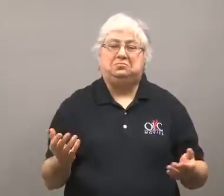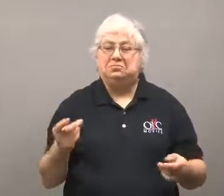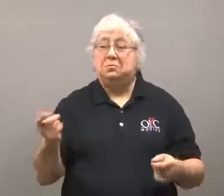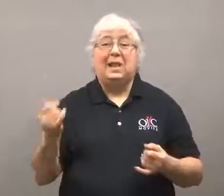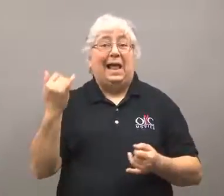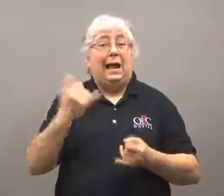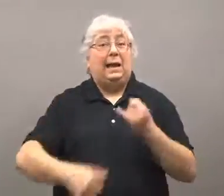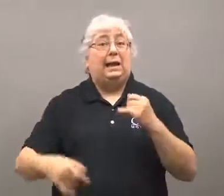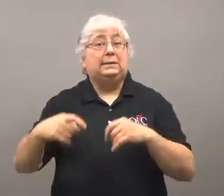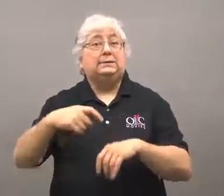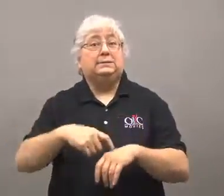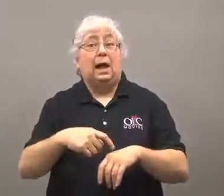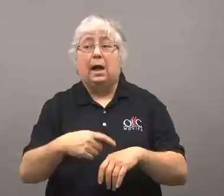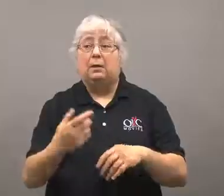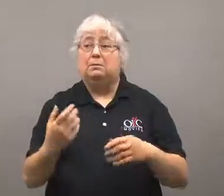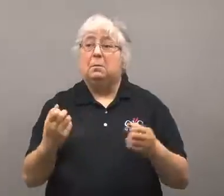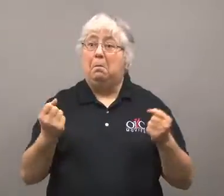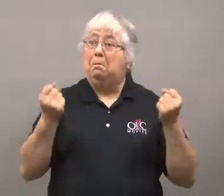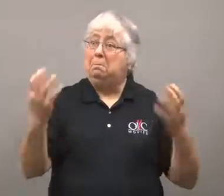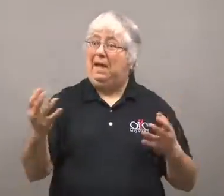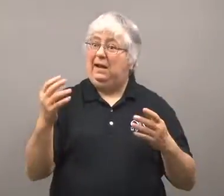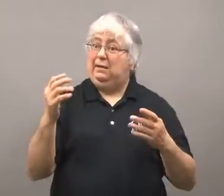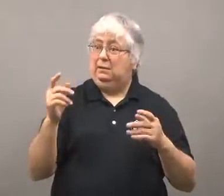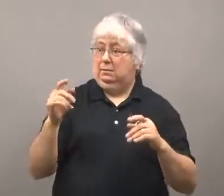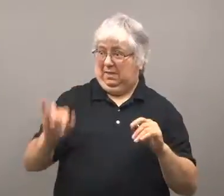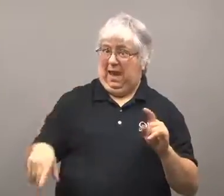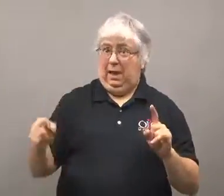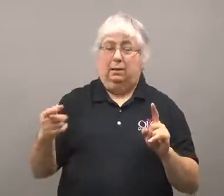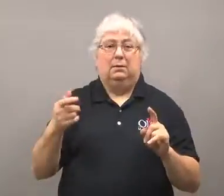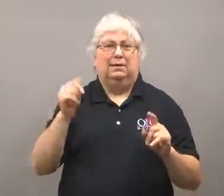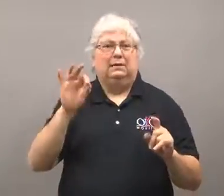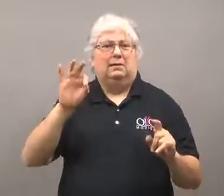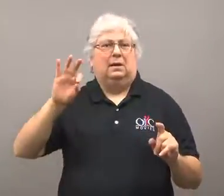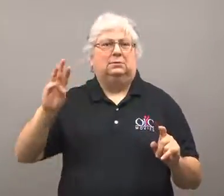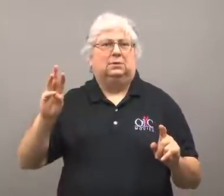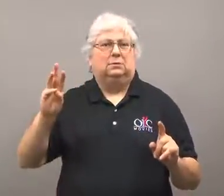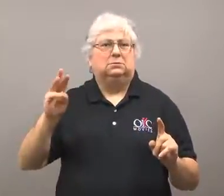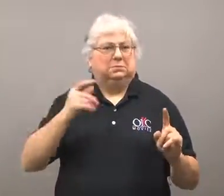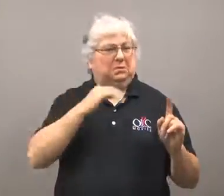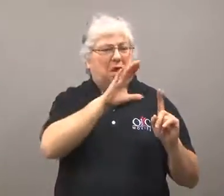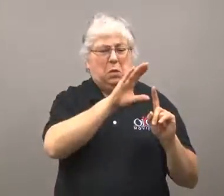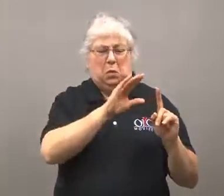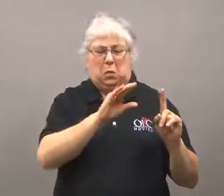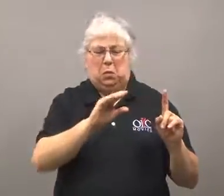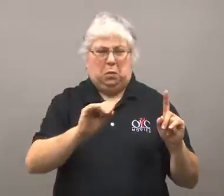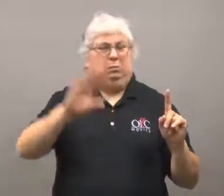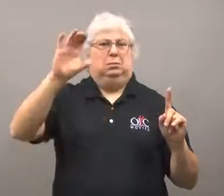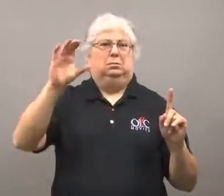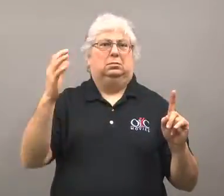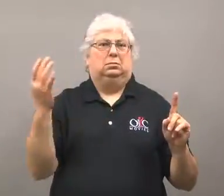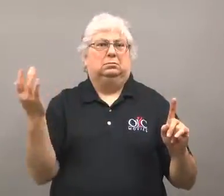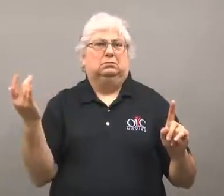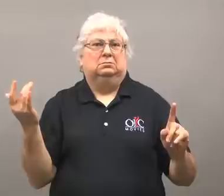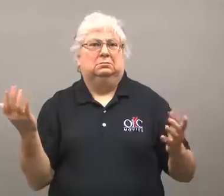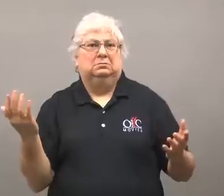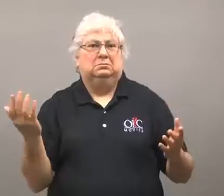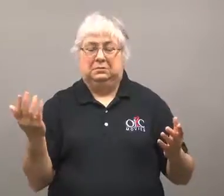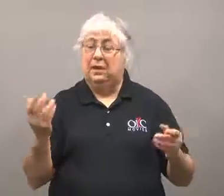There hadn't been that many since 1996. How come?